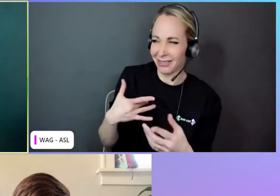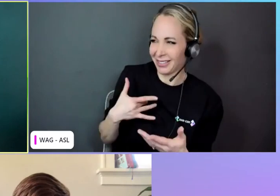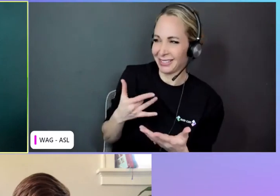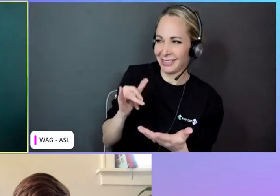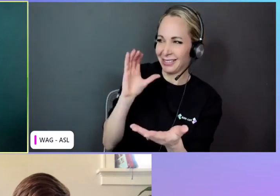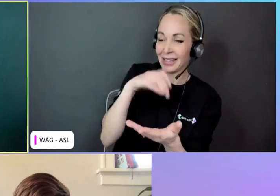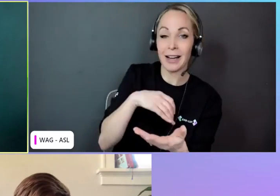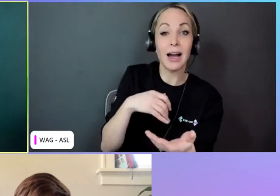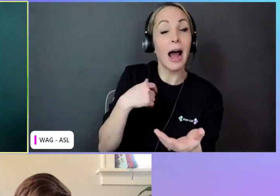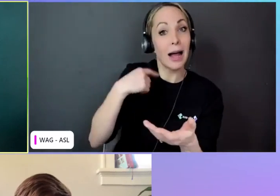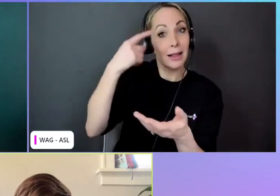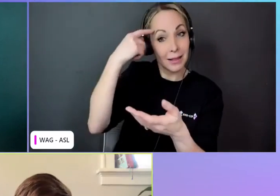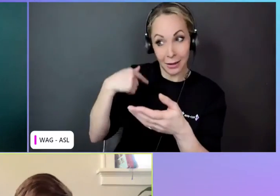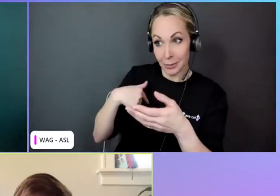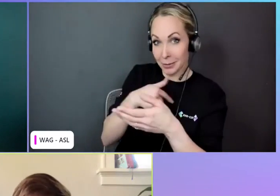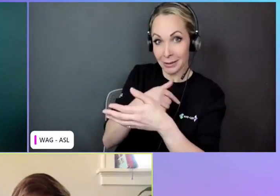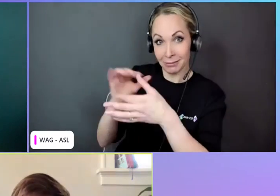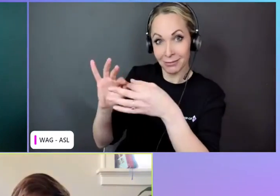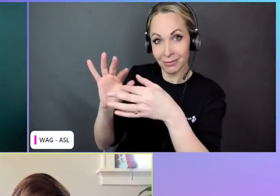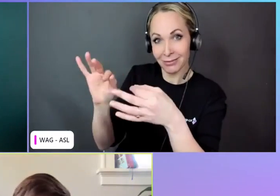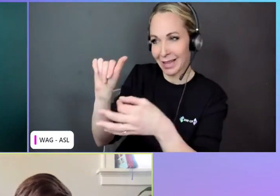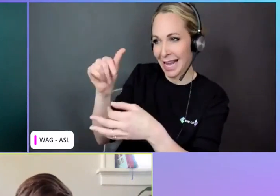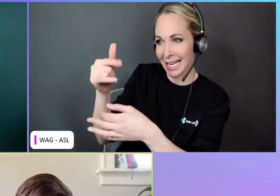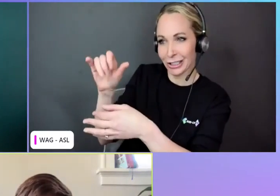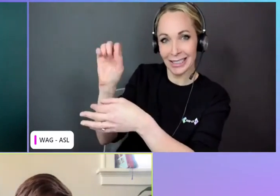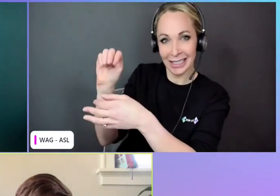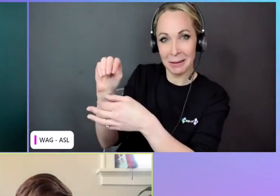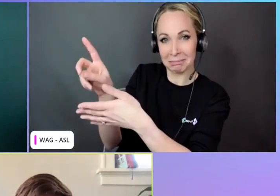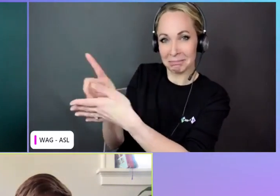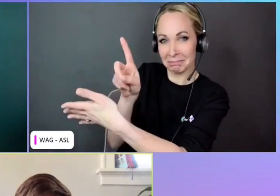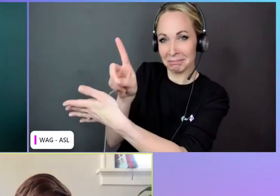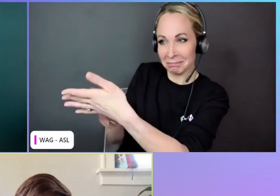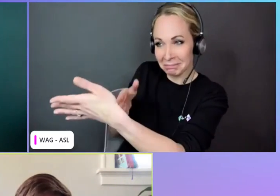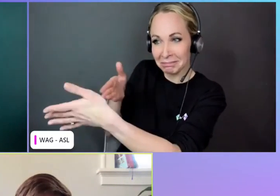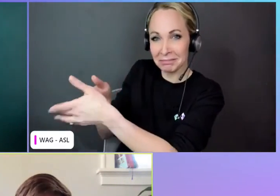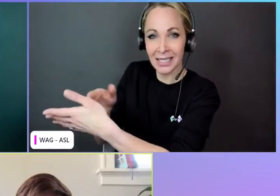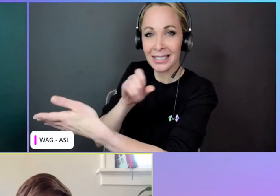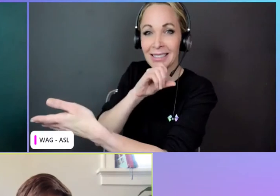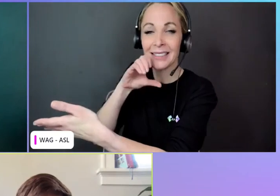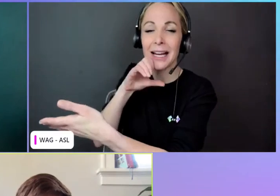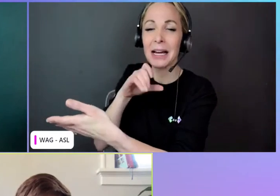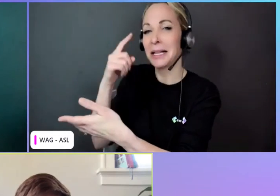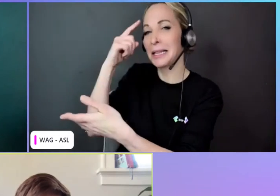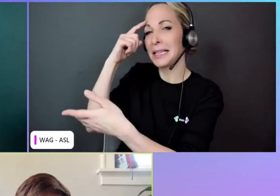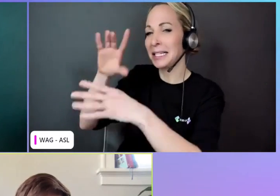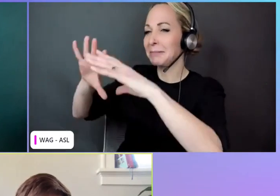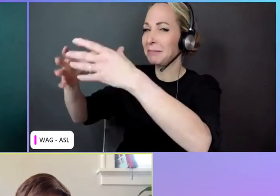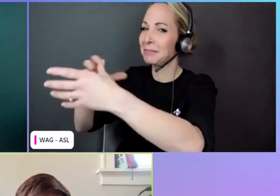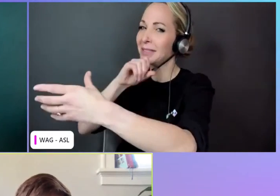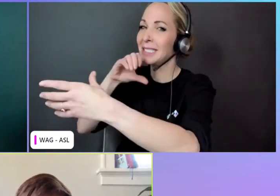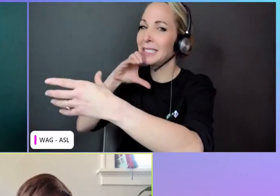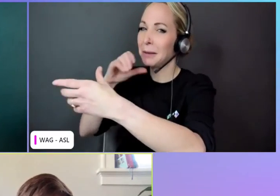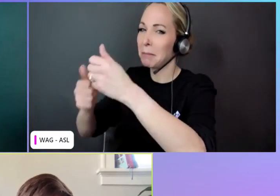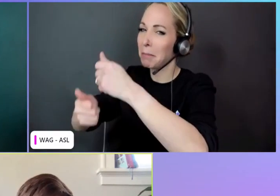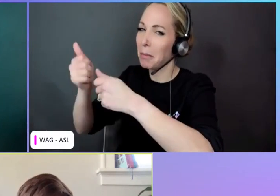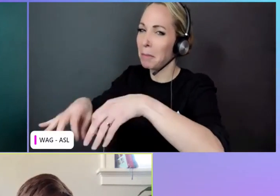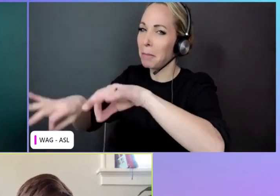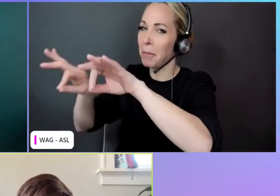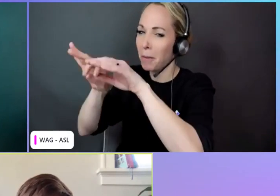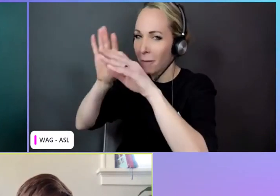technical language or something like that period I think it's important to focus on seniors within ageism.